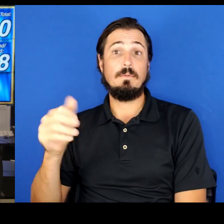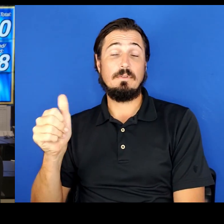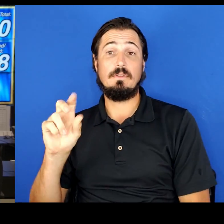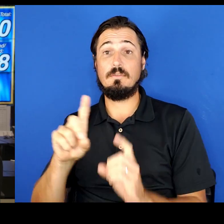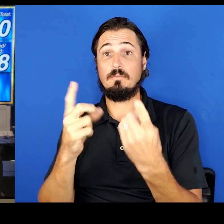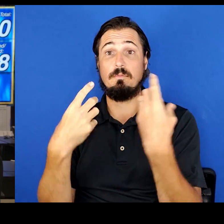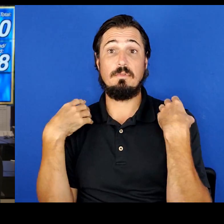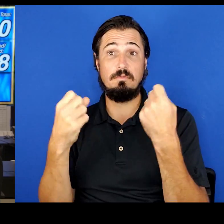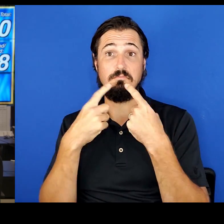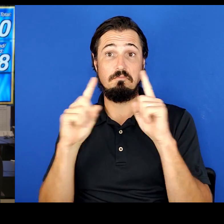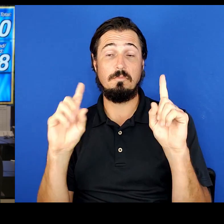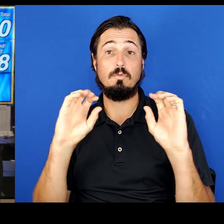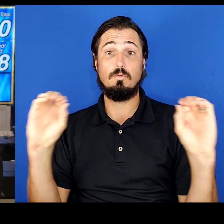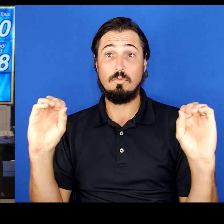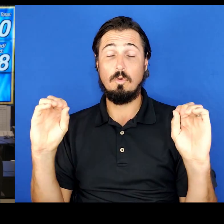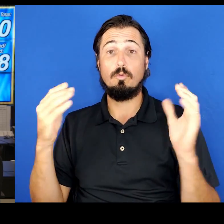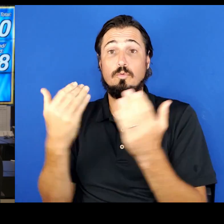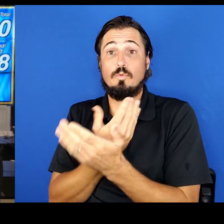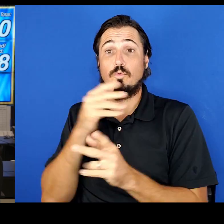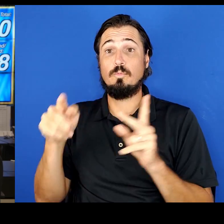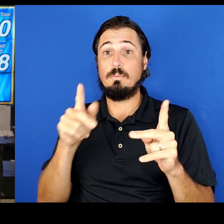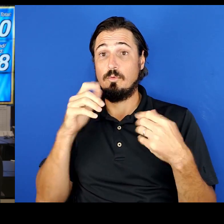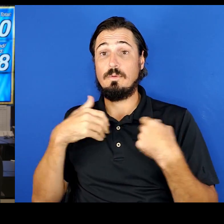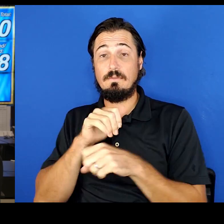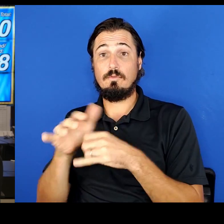The Department of Health is reporting no new cases today.